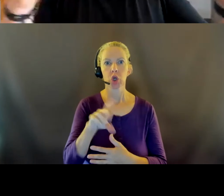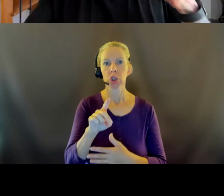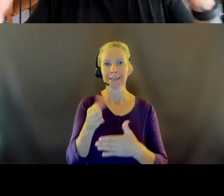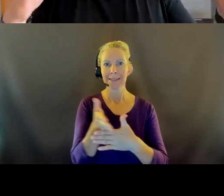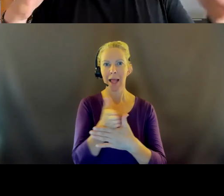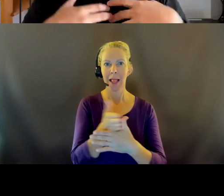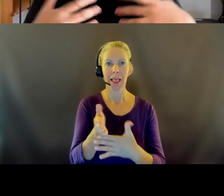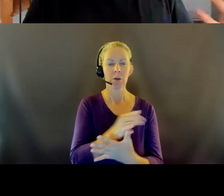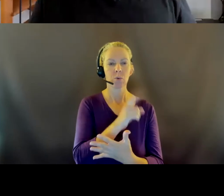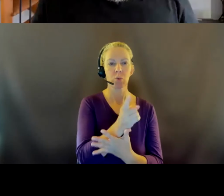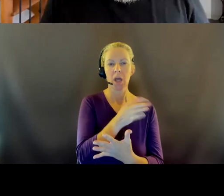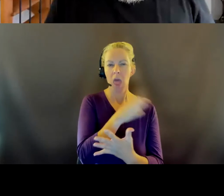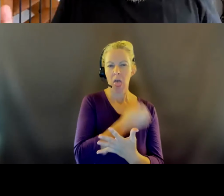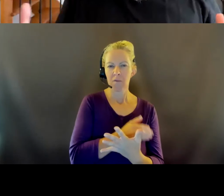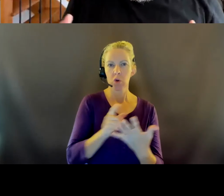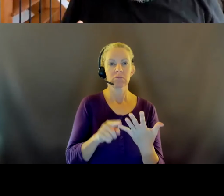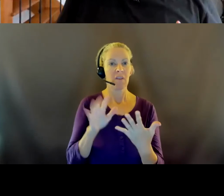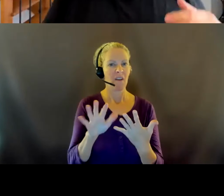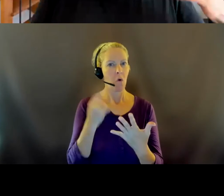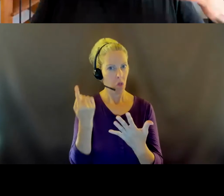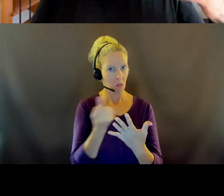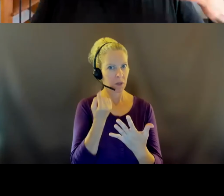Be honest with yourself.